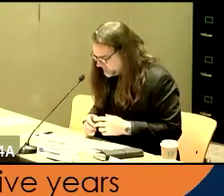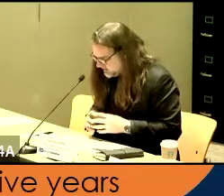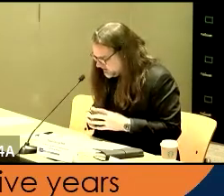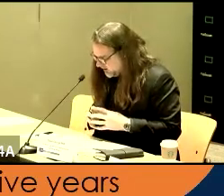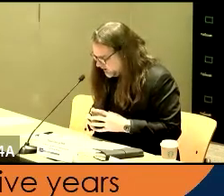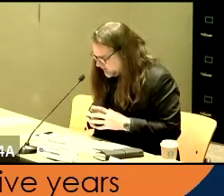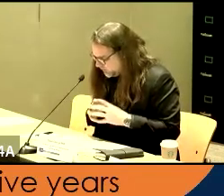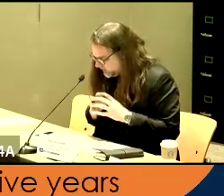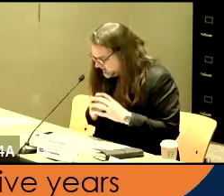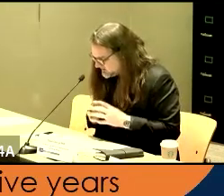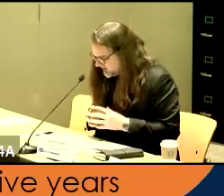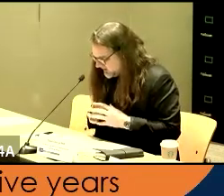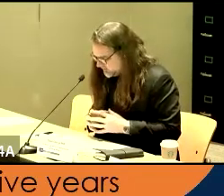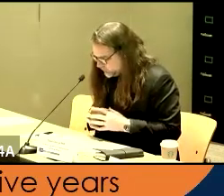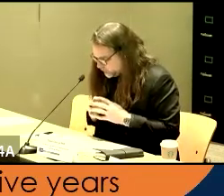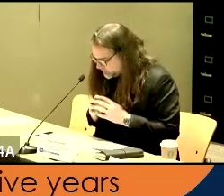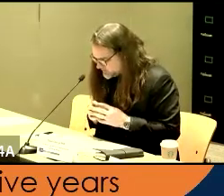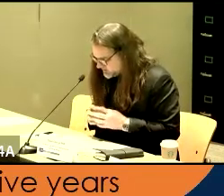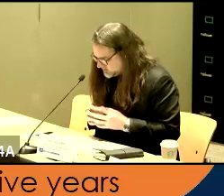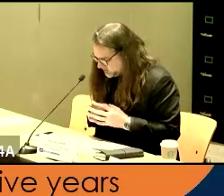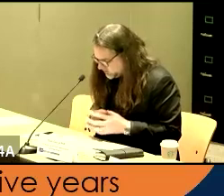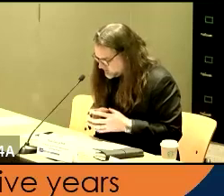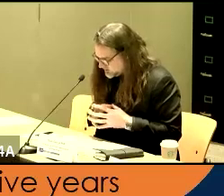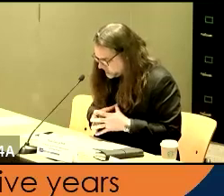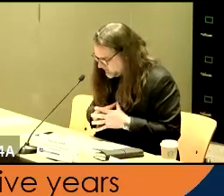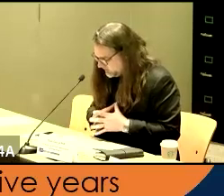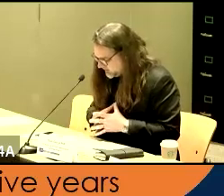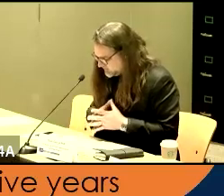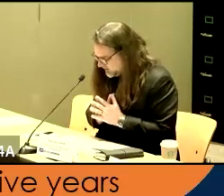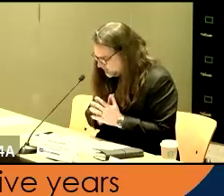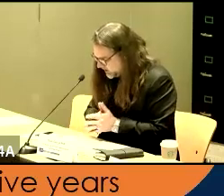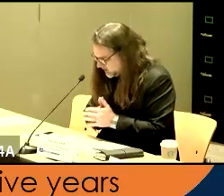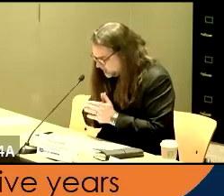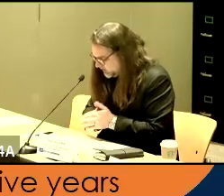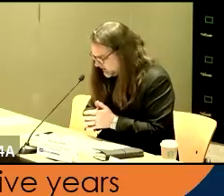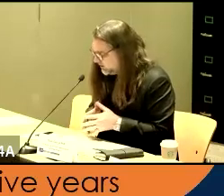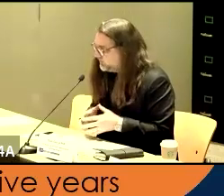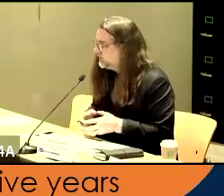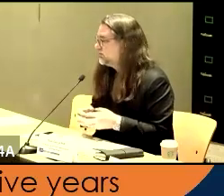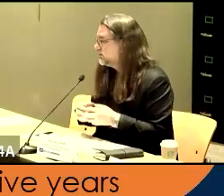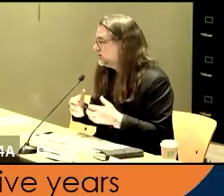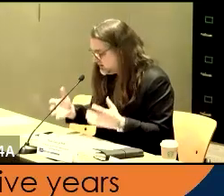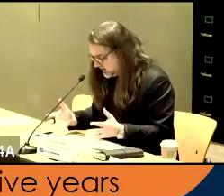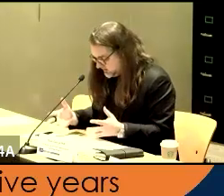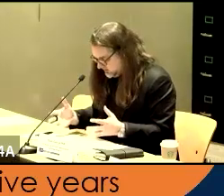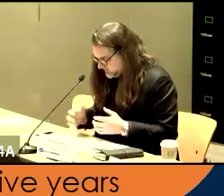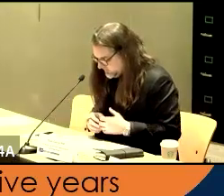Insight Net represents the largest government investment in modeling public health infrastructure to date.